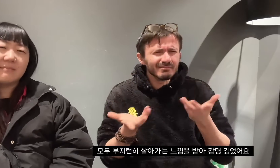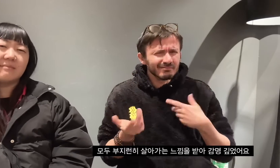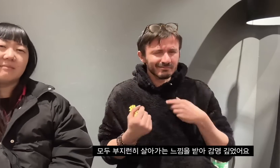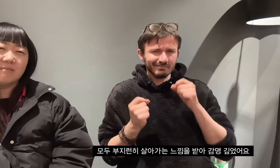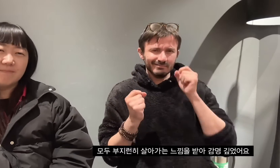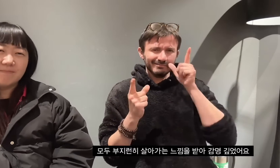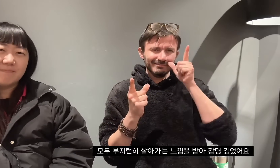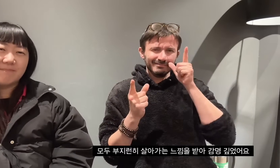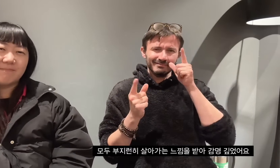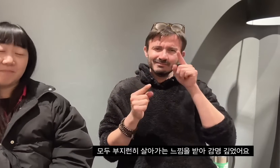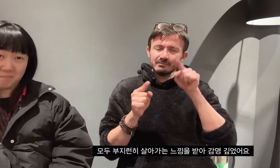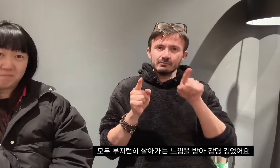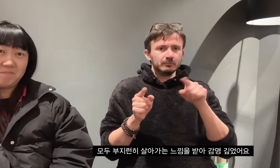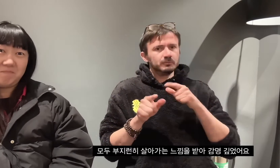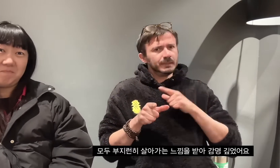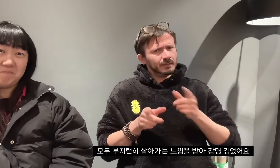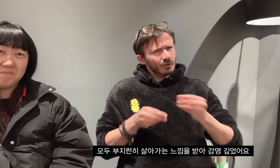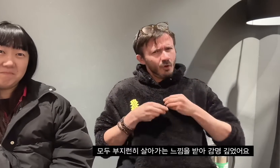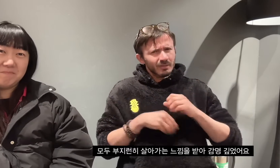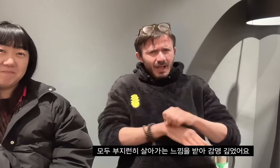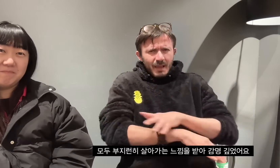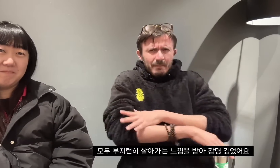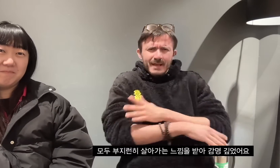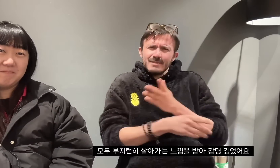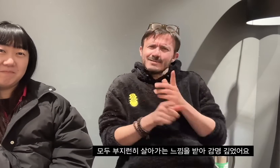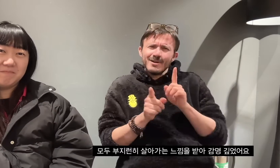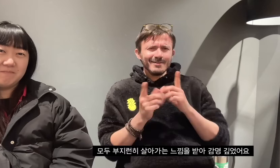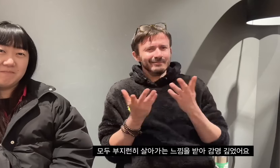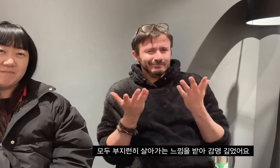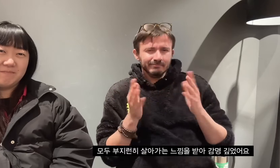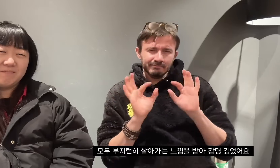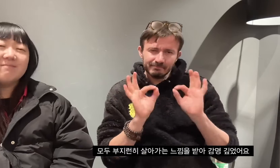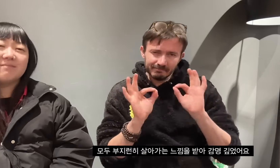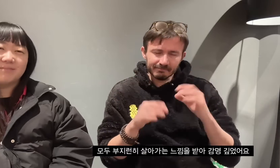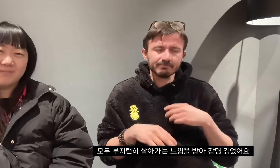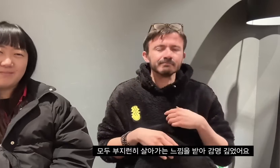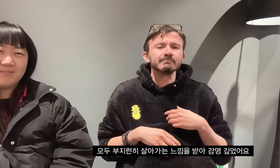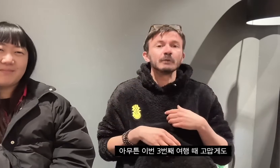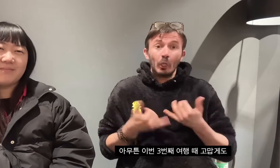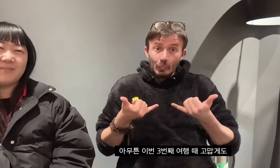and everyone is diligently living.